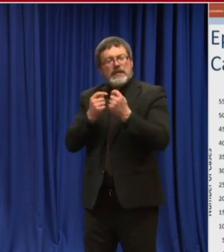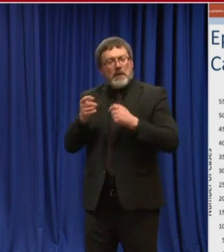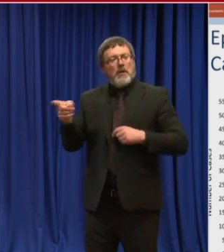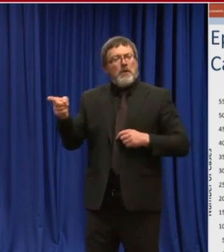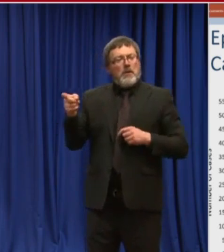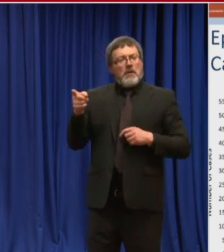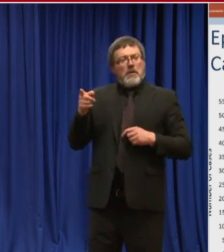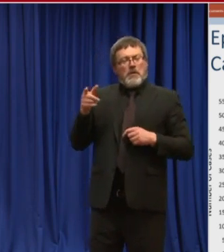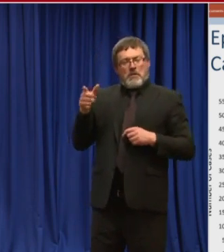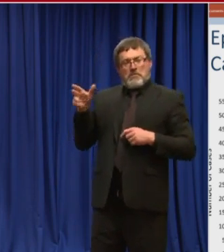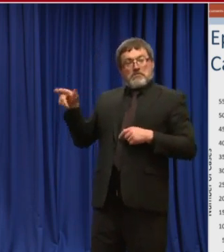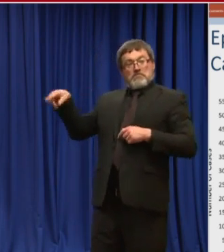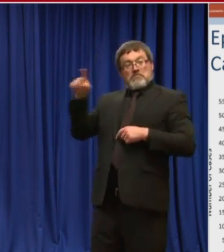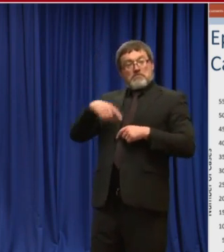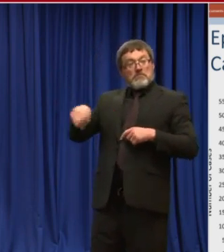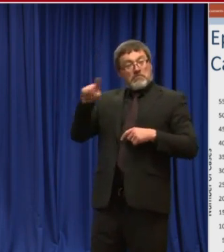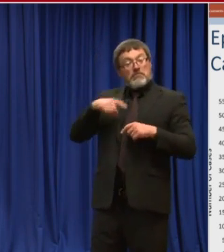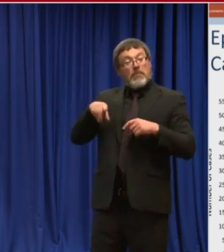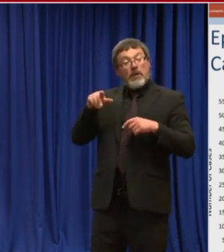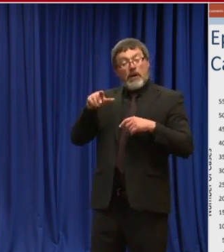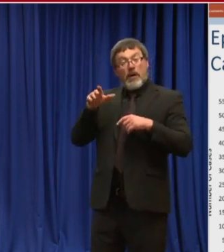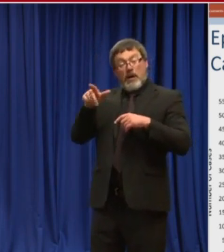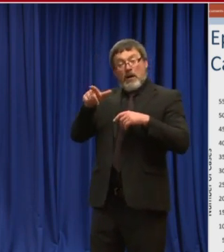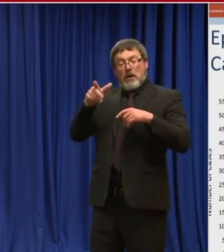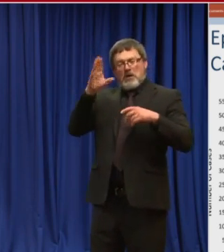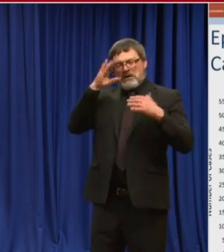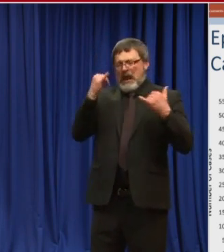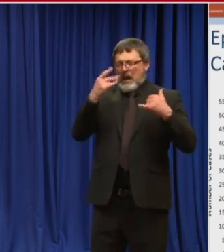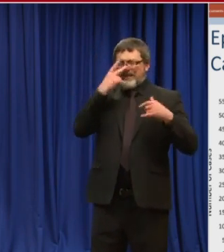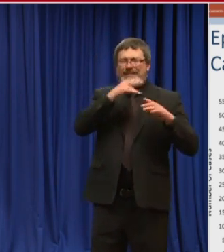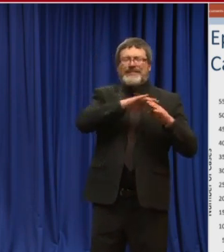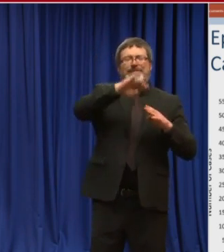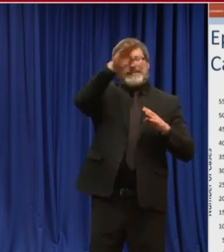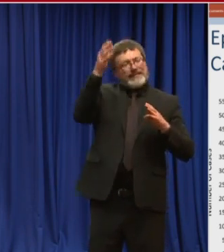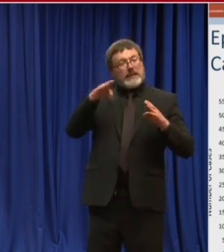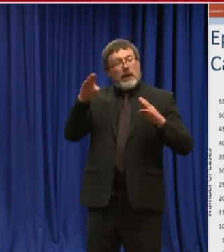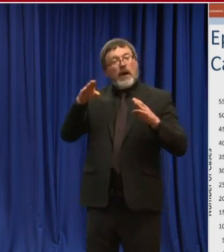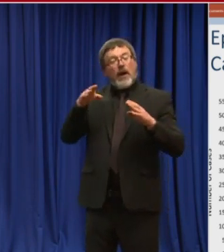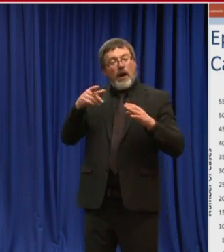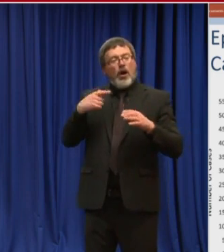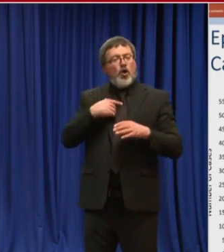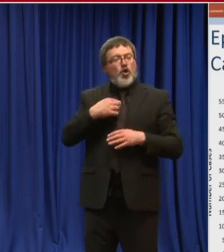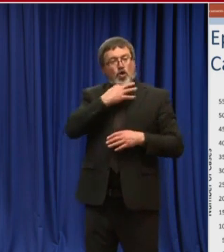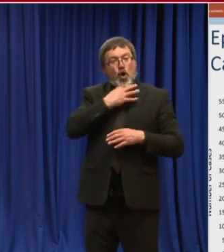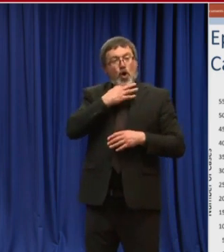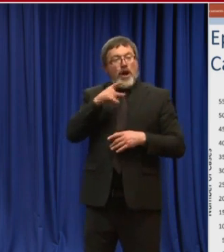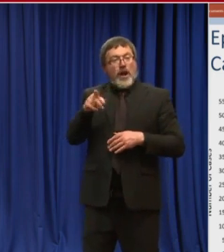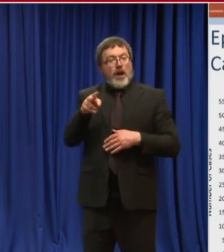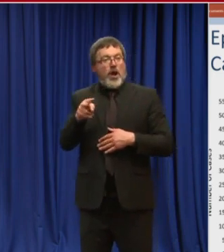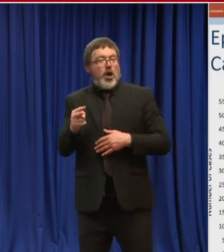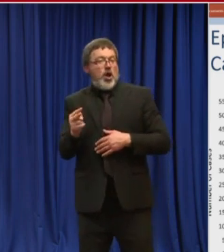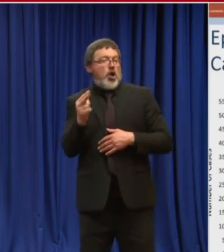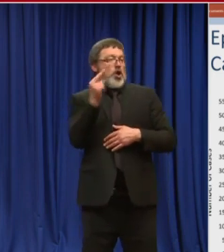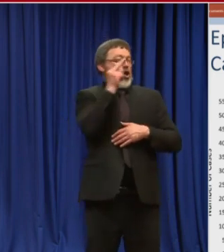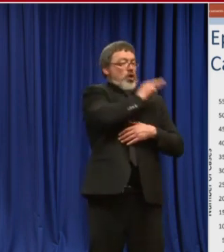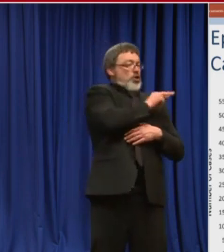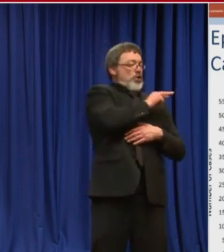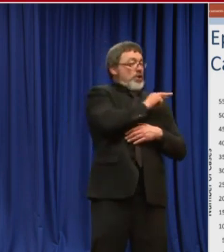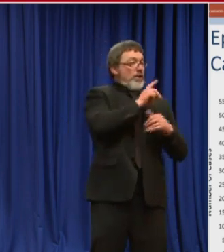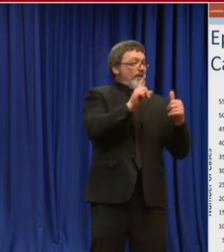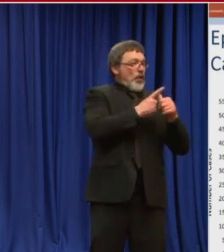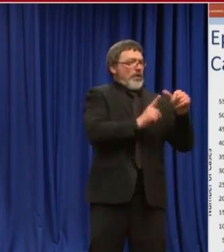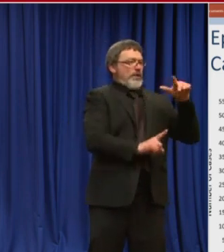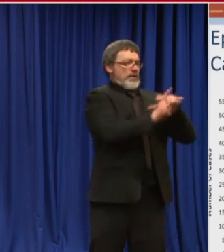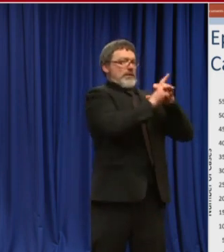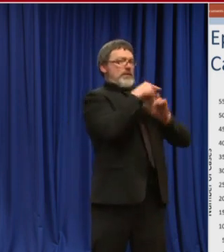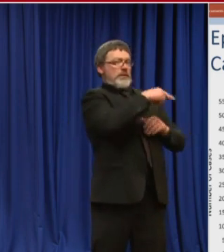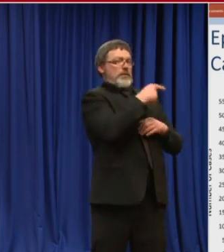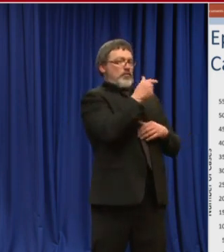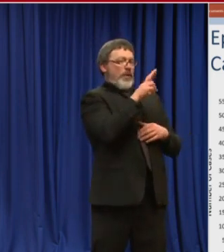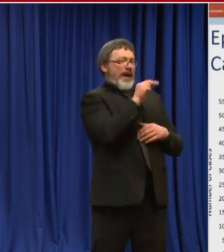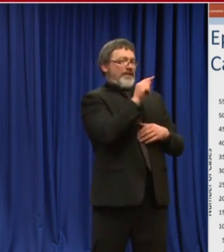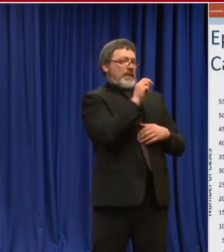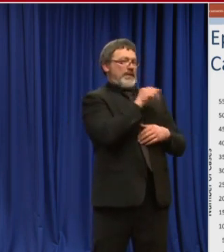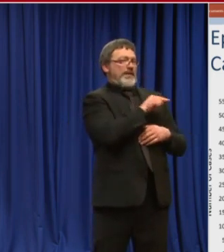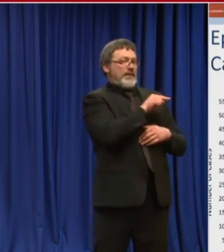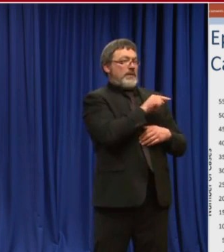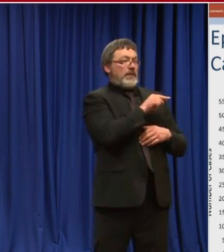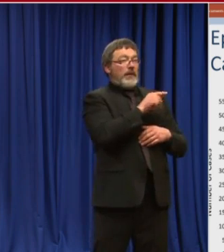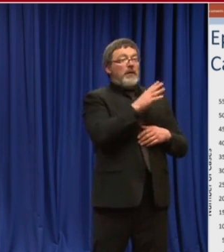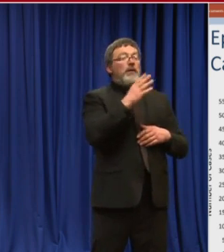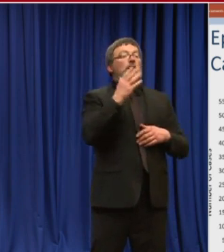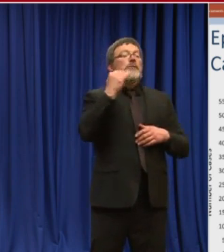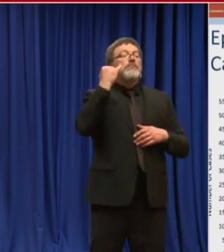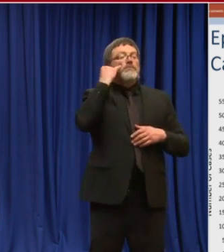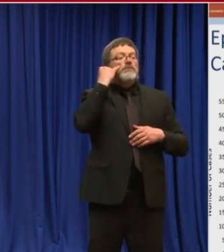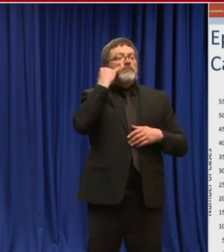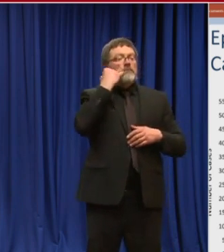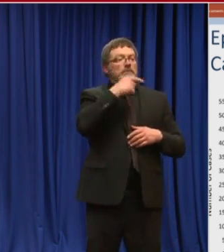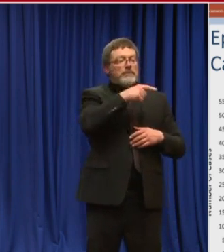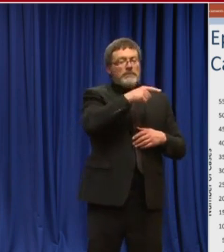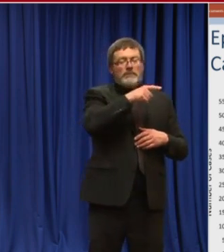EVERYBODY’S EVERYBODY’S NOW WELL DO YOU THEN GO BACK AND START RE-ENTERING EVERYBODY TO FIND OUT HOW ALL OF THIS CAME BECAUSE THE FIRST CASES WERE IN GRAFTON AND NOW AND HOW THEY GO FROM